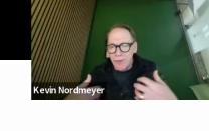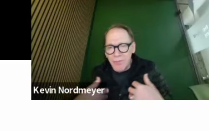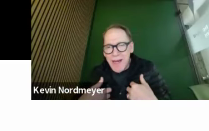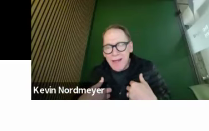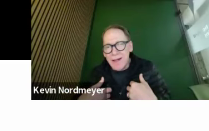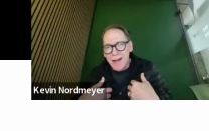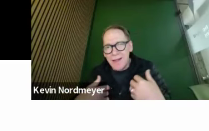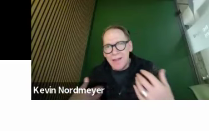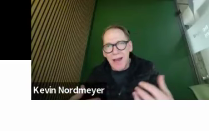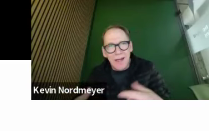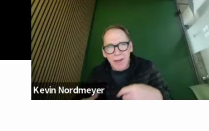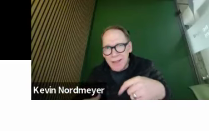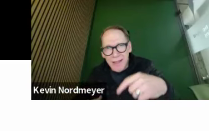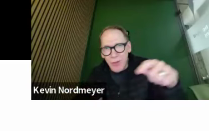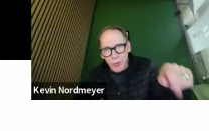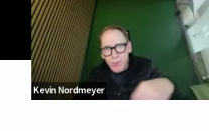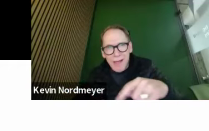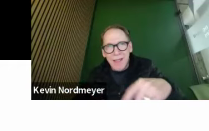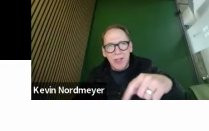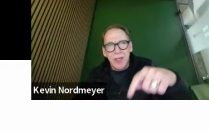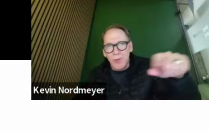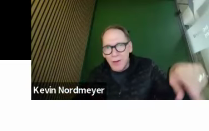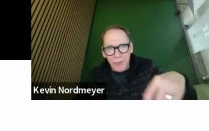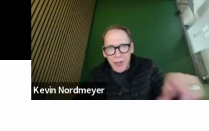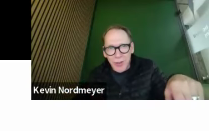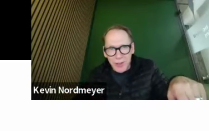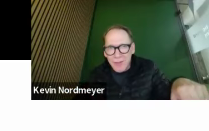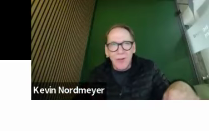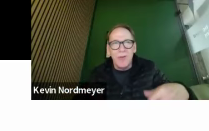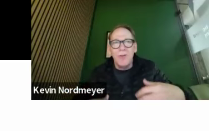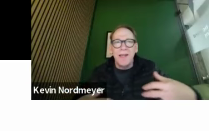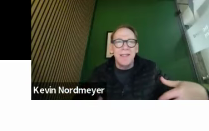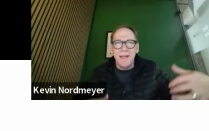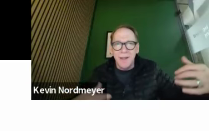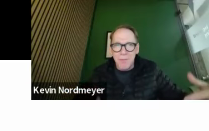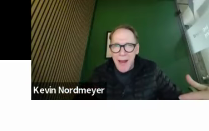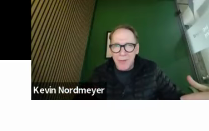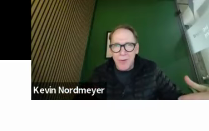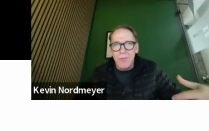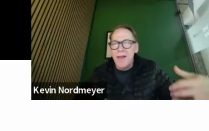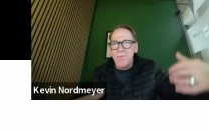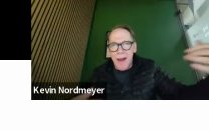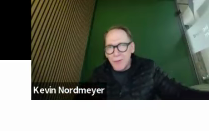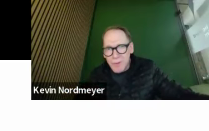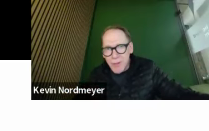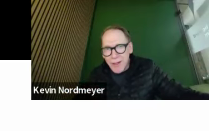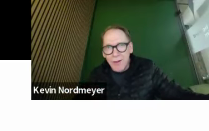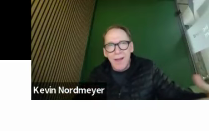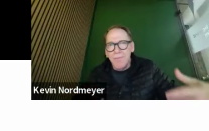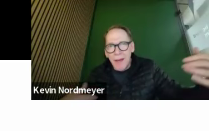but for me, I need to be able to get through my kitchen around furniture in a living room. I need to get into the bathroom, bathroom's bigger.